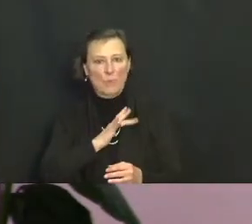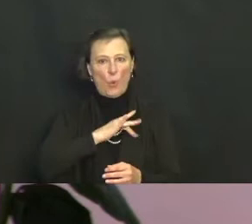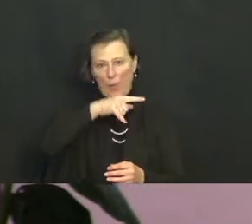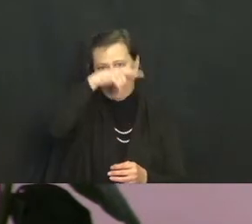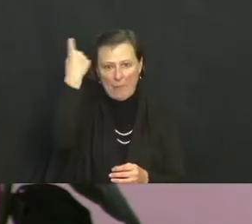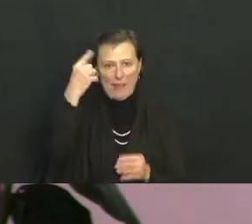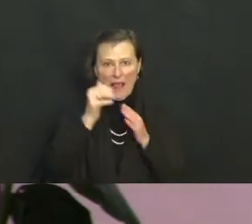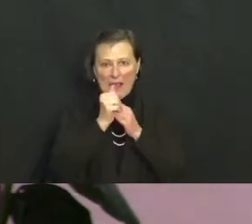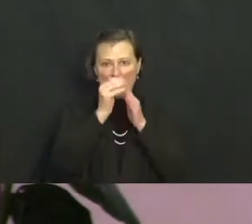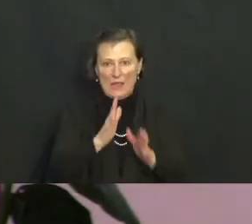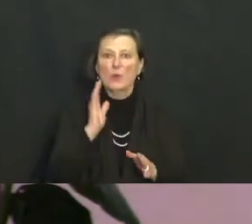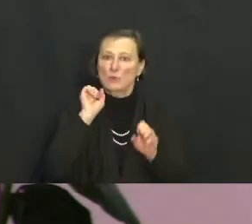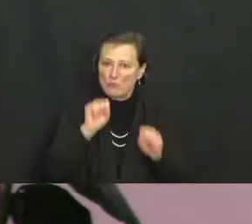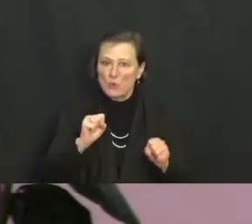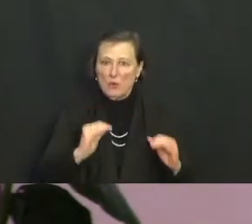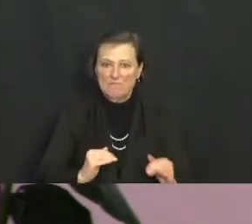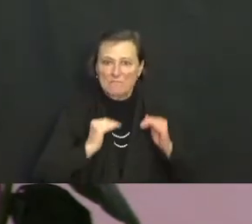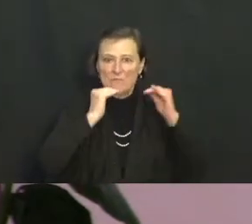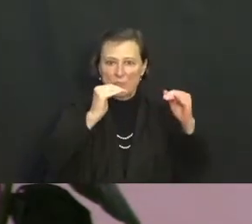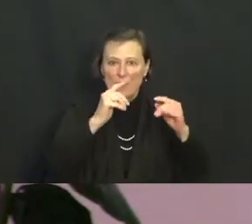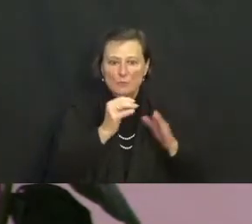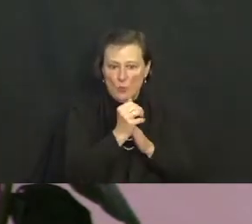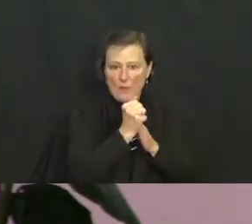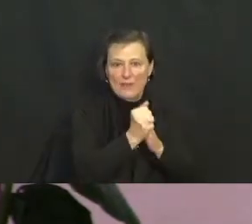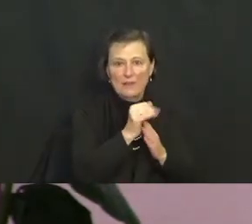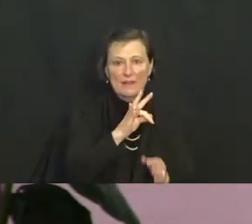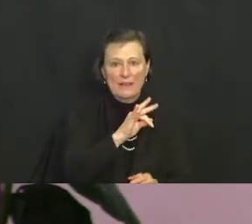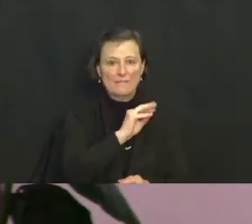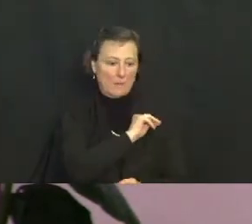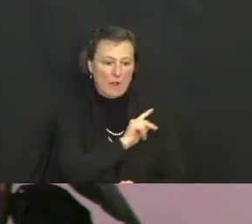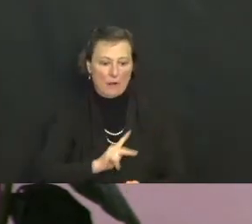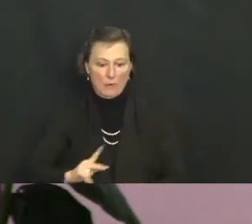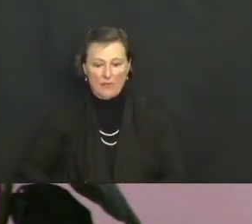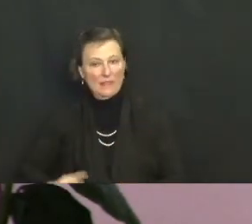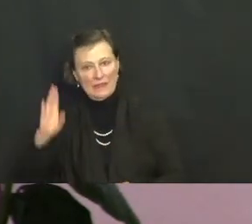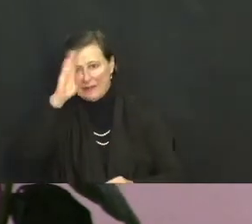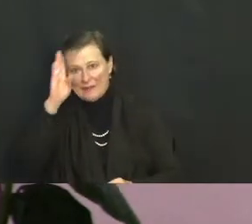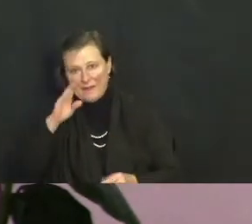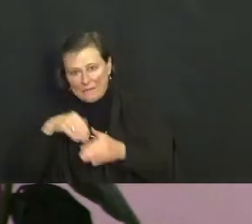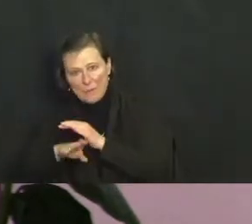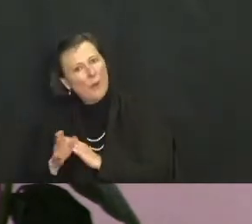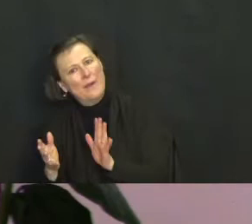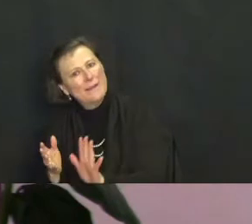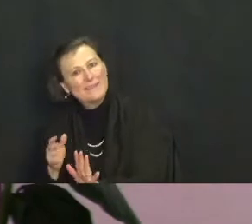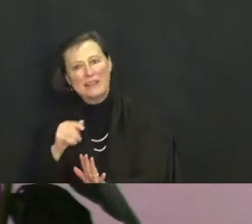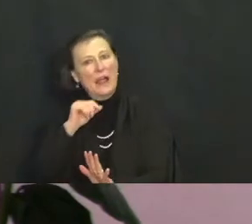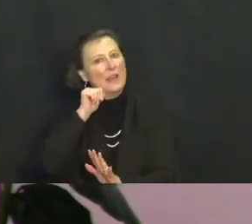leadership in the civil rights movement if King had never been born. That's not hard to imagine.